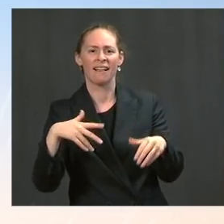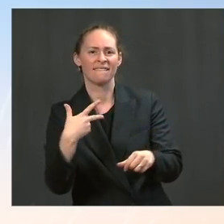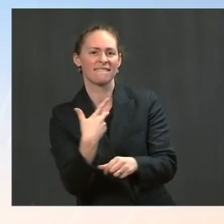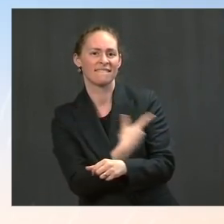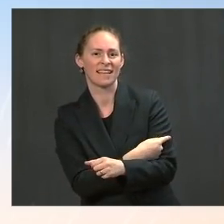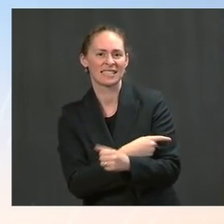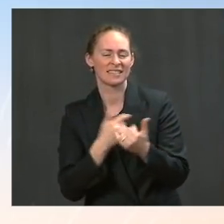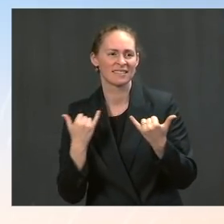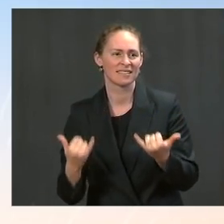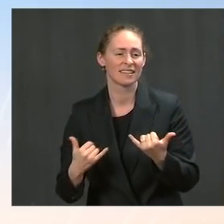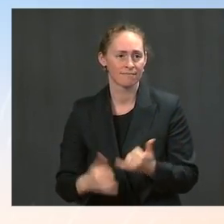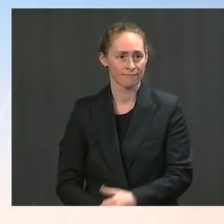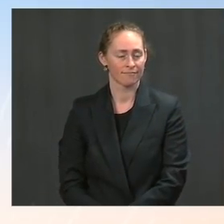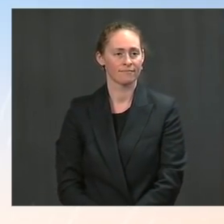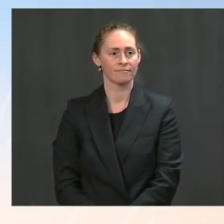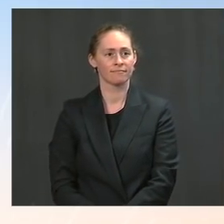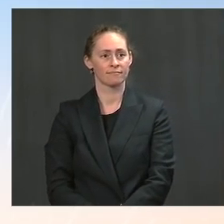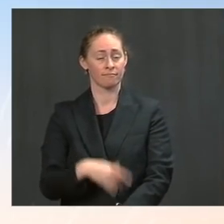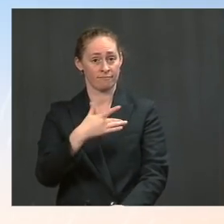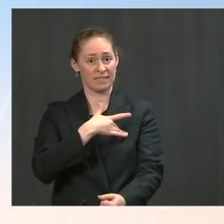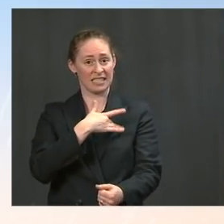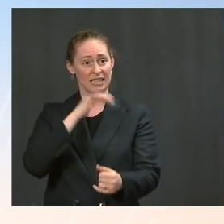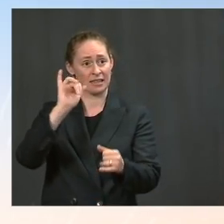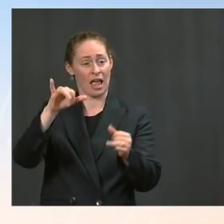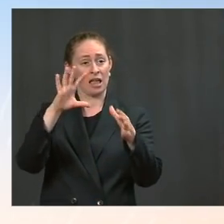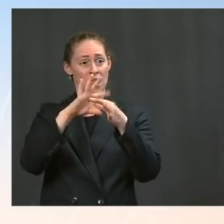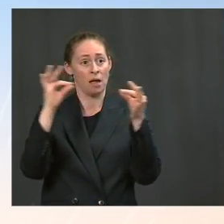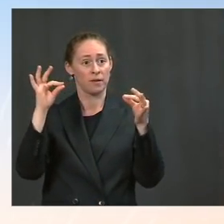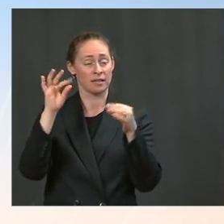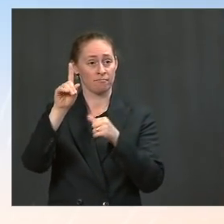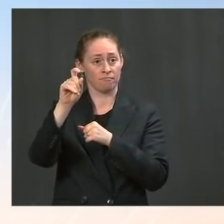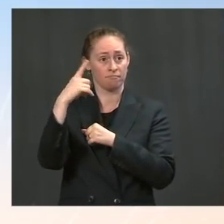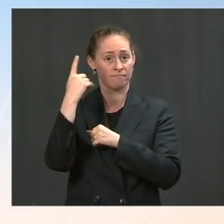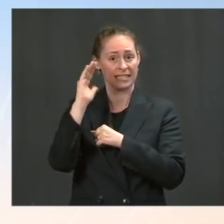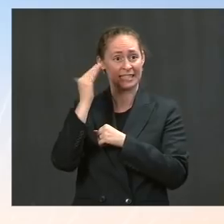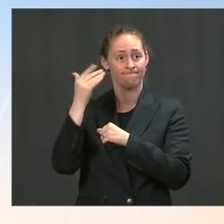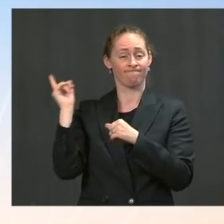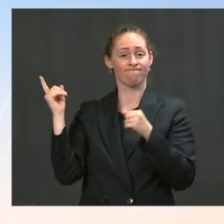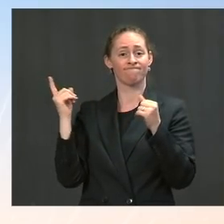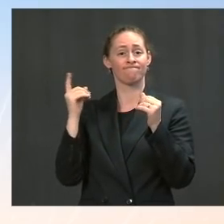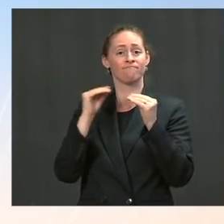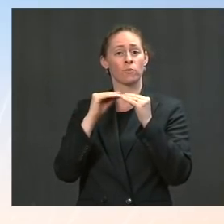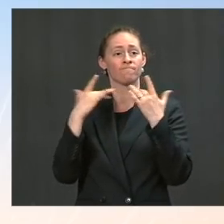from responsibility for the pandemic, because you've been trying to get people vaccinated,